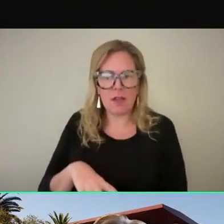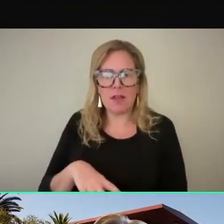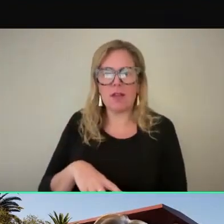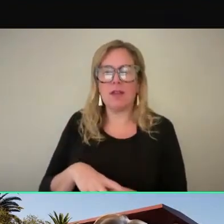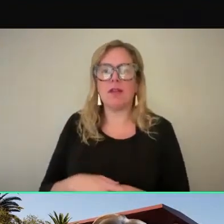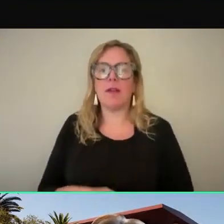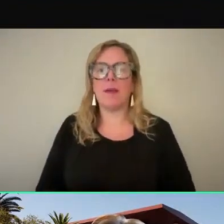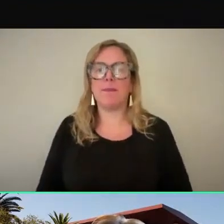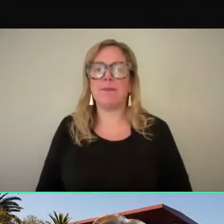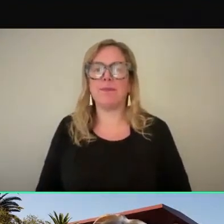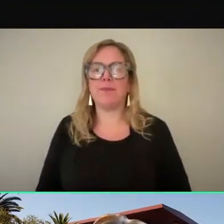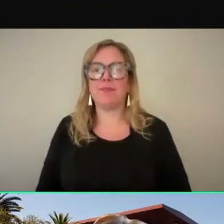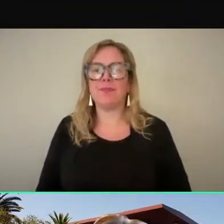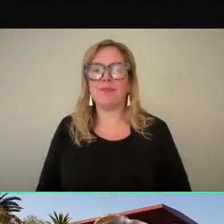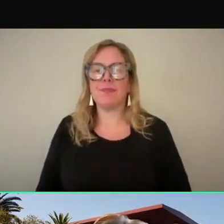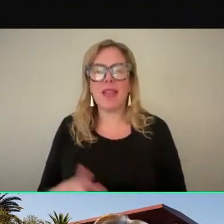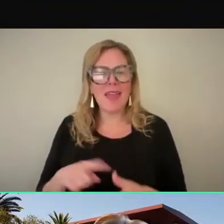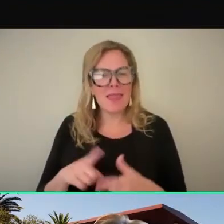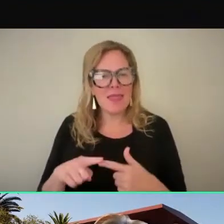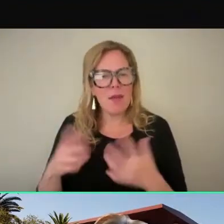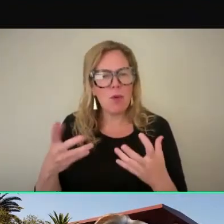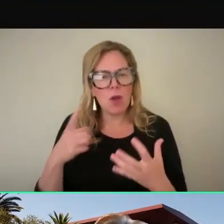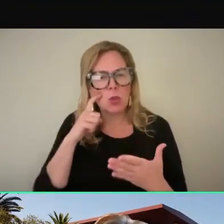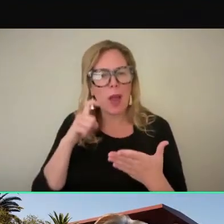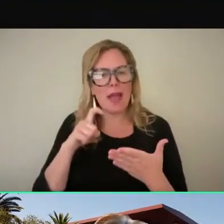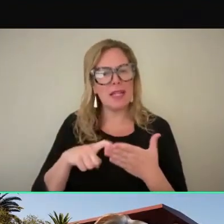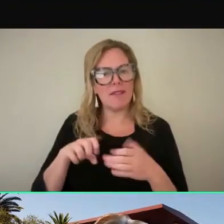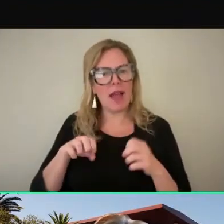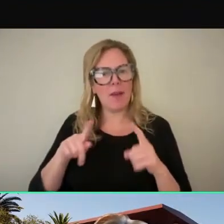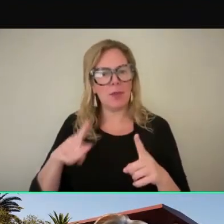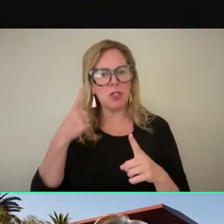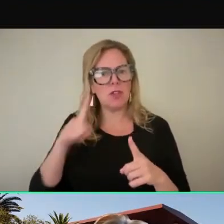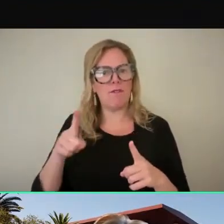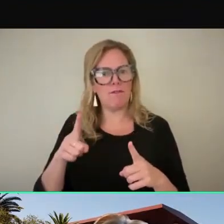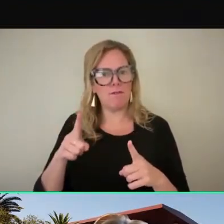Then we hope to identify opportunities for action to improve telehealth accessibility and benefits